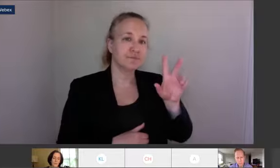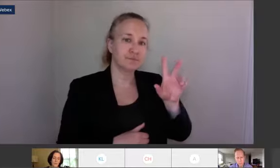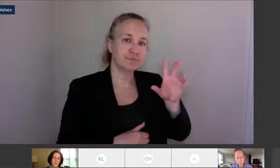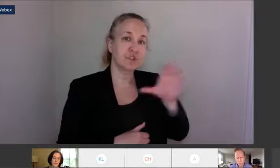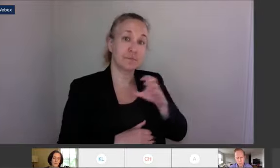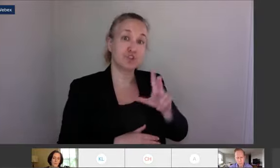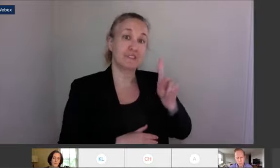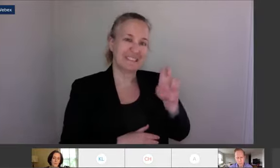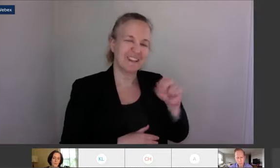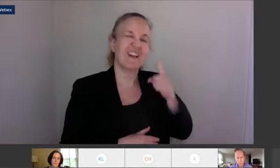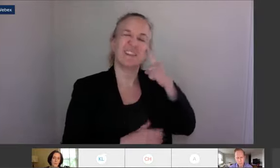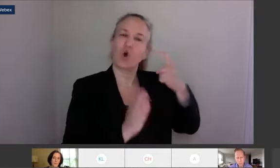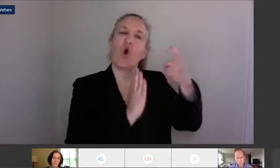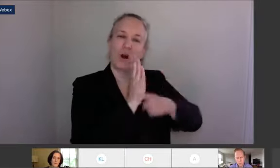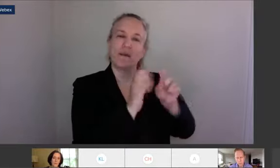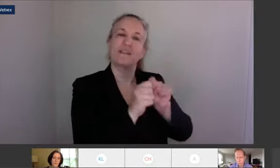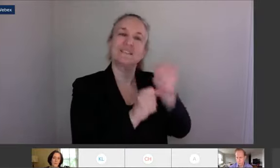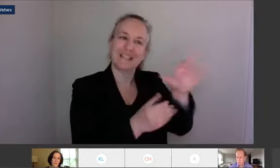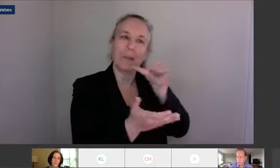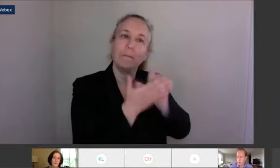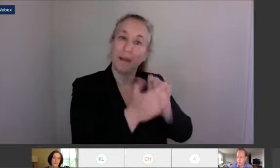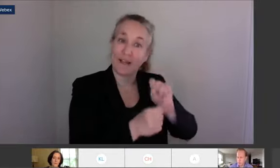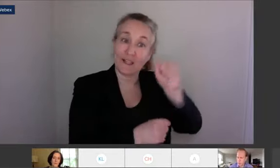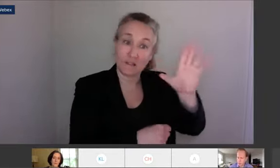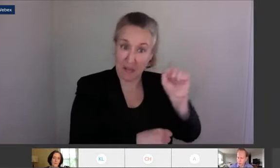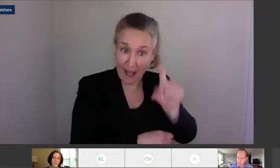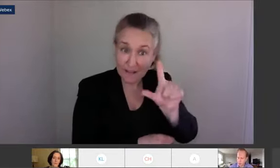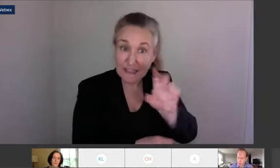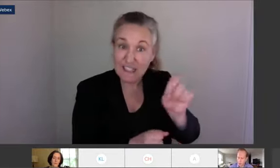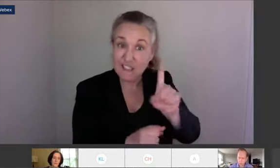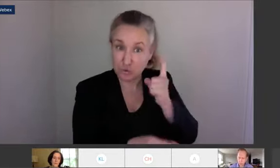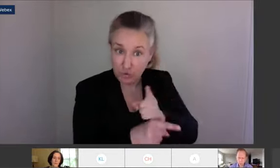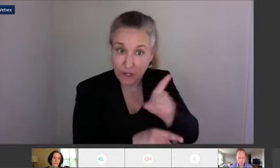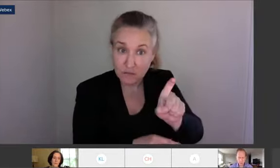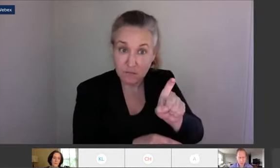ballot for the November election but Lee is that [Staff] you know Carl let me confirm